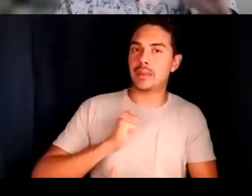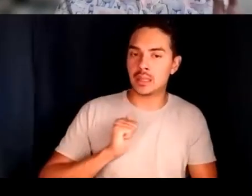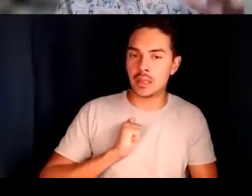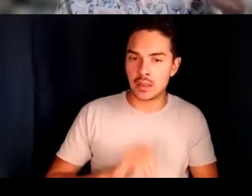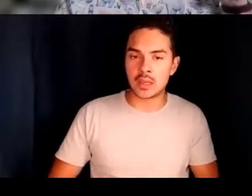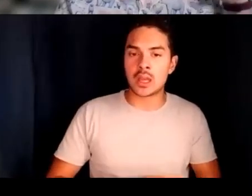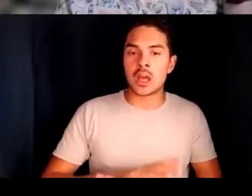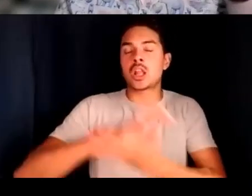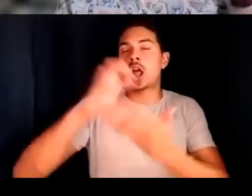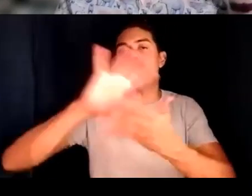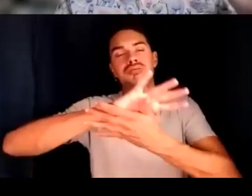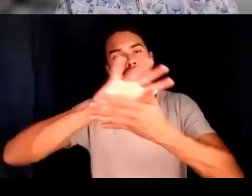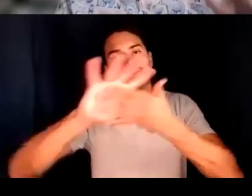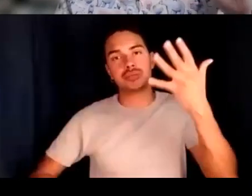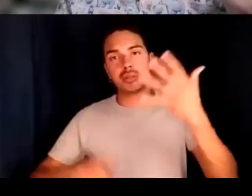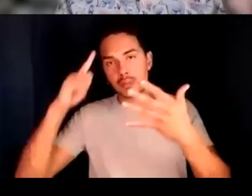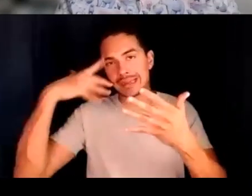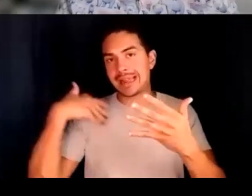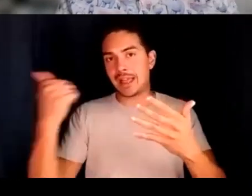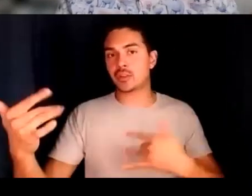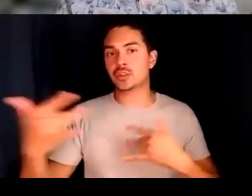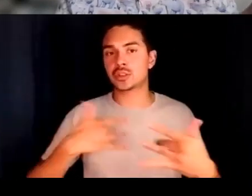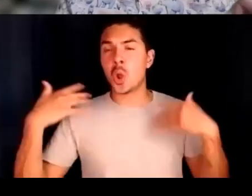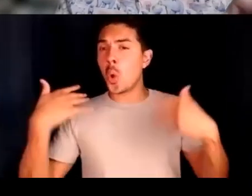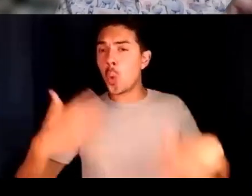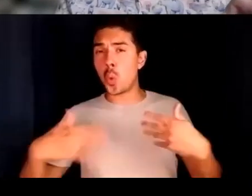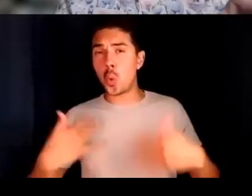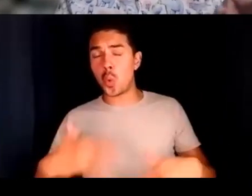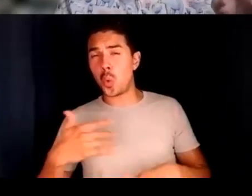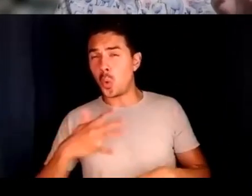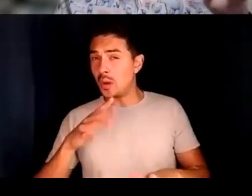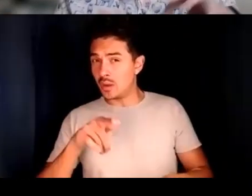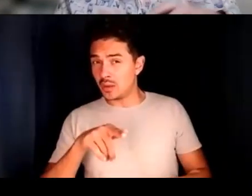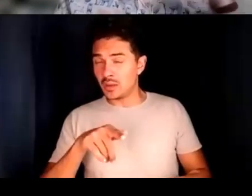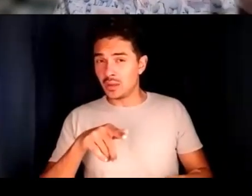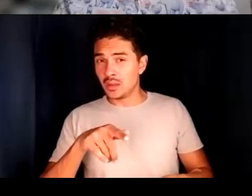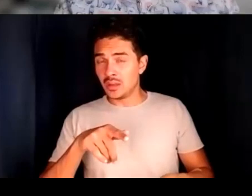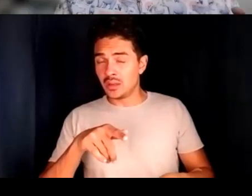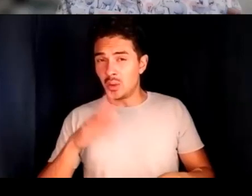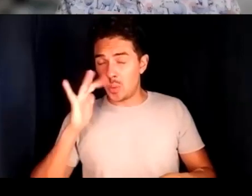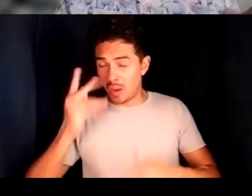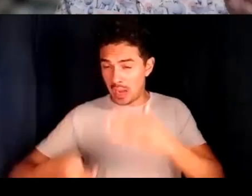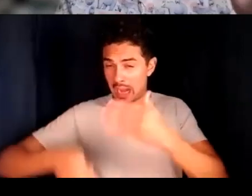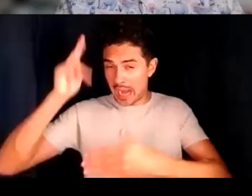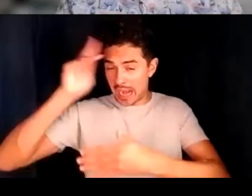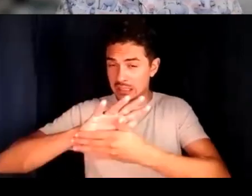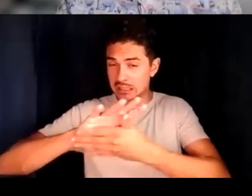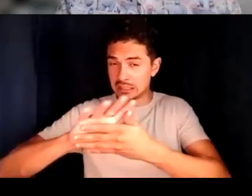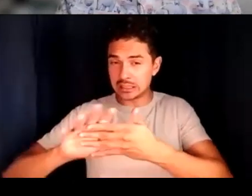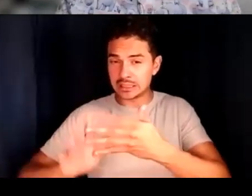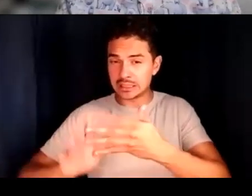This is really strongly connected to the increased experiences of violence,